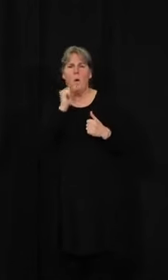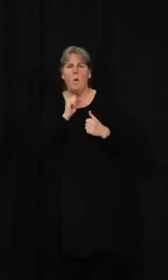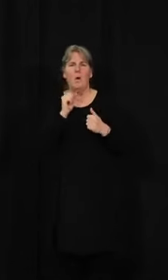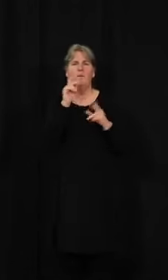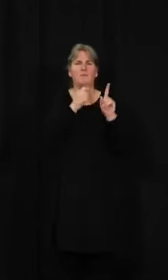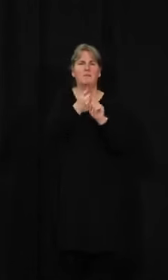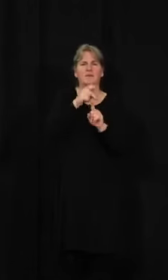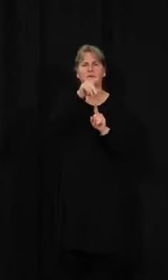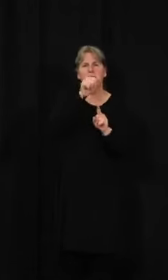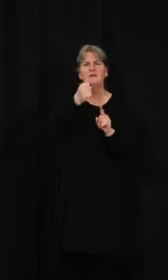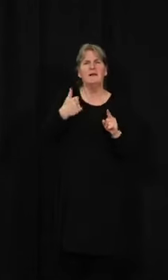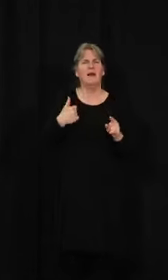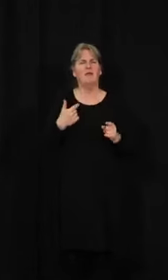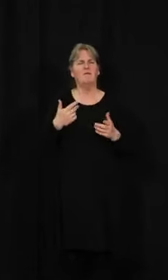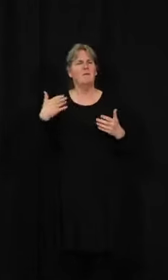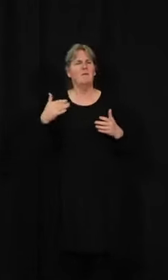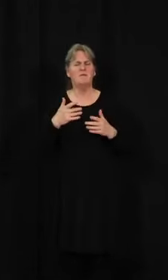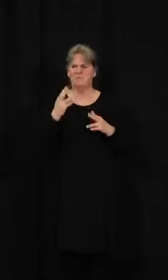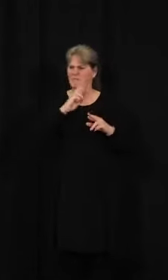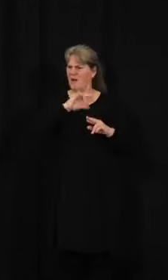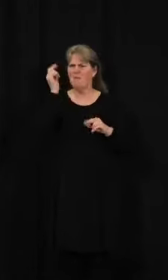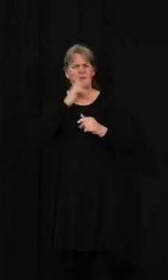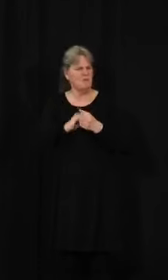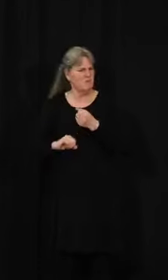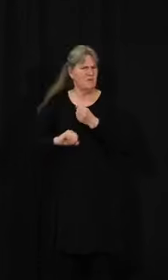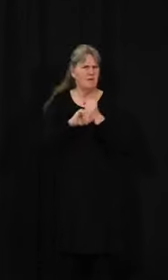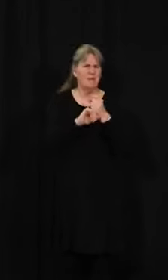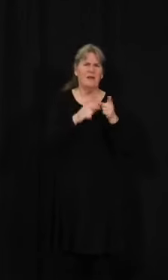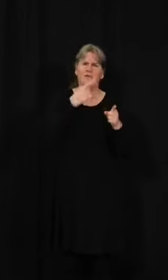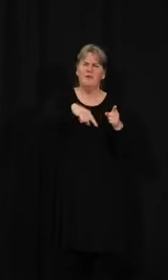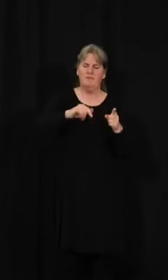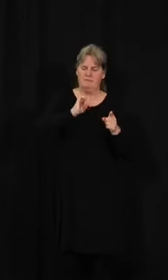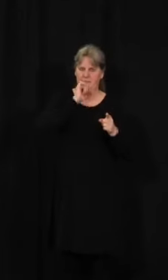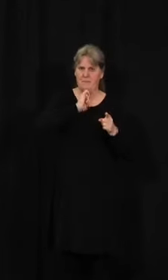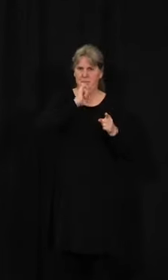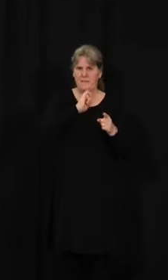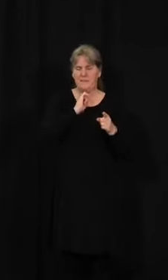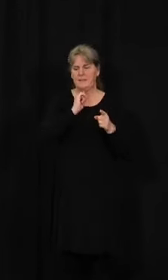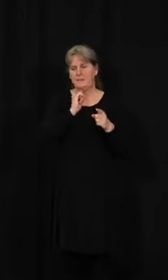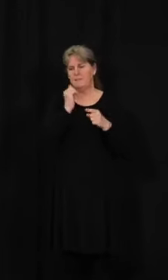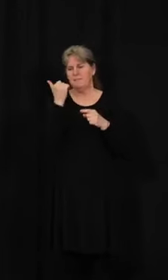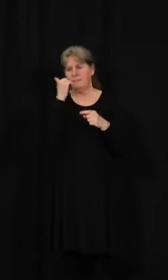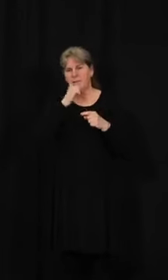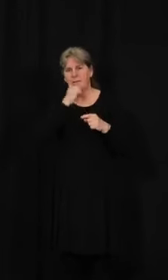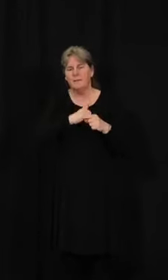disabilities. Our challenge is to wait another day at a time, another week,